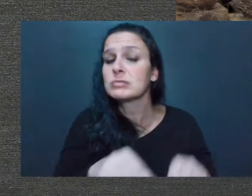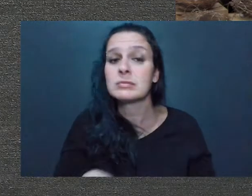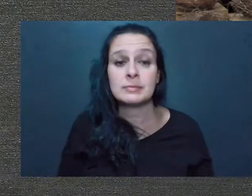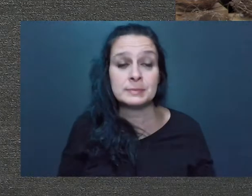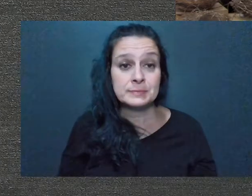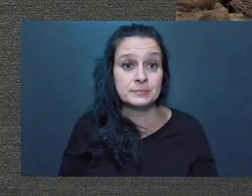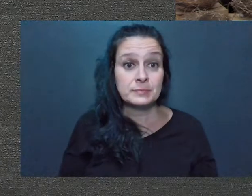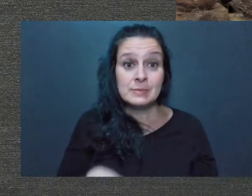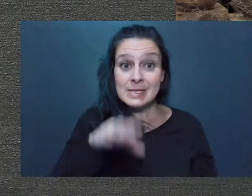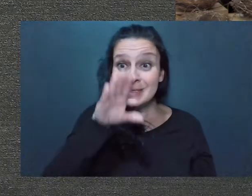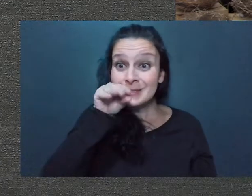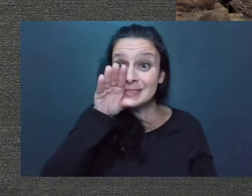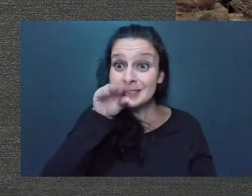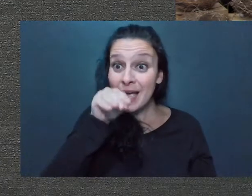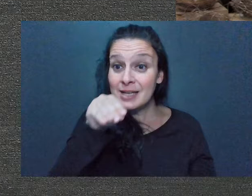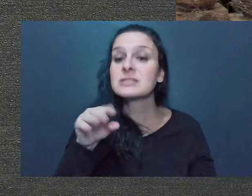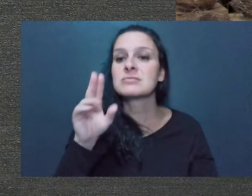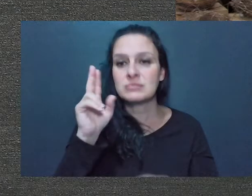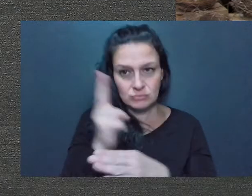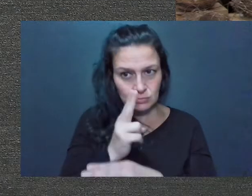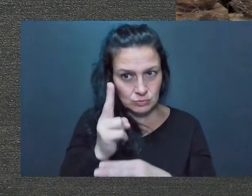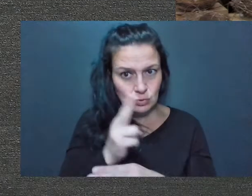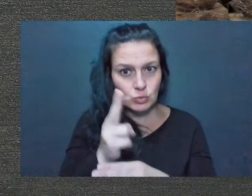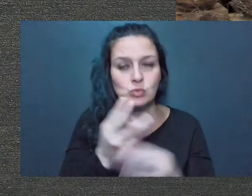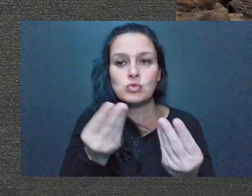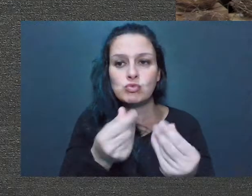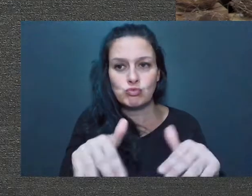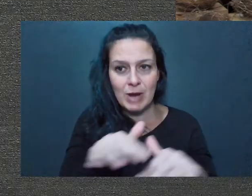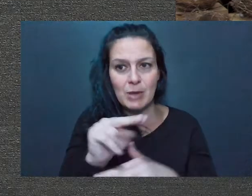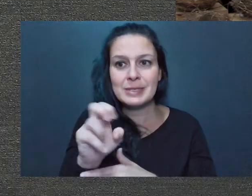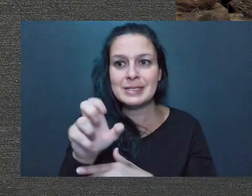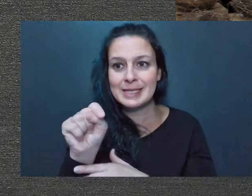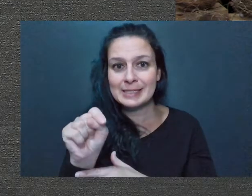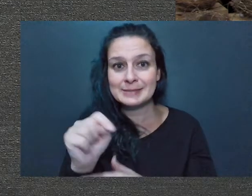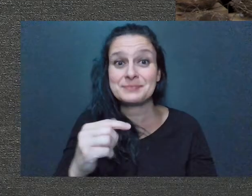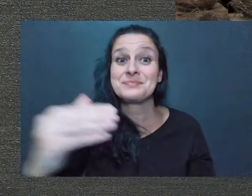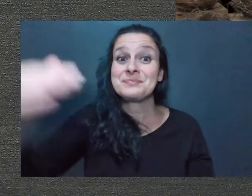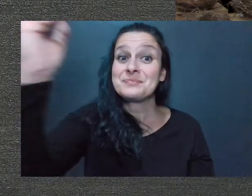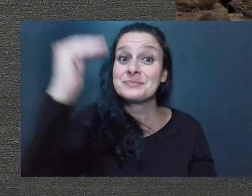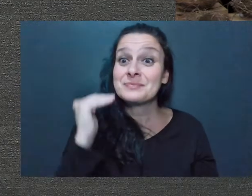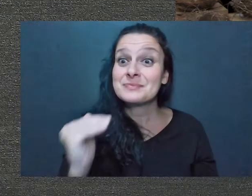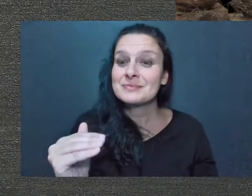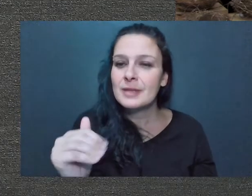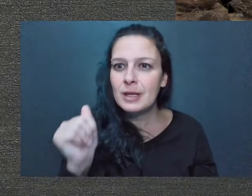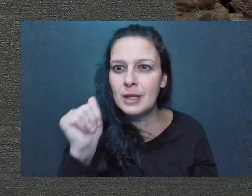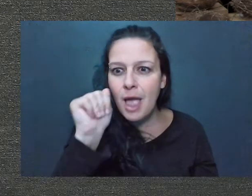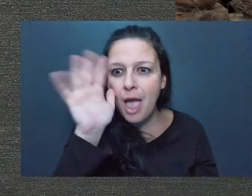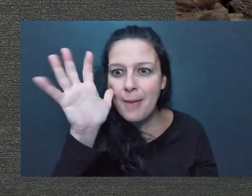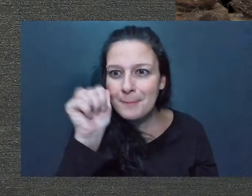So a duck is something that would use a ground nest. The next one is pretty amazing.